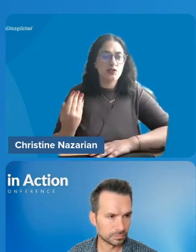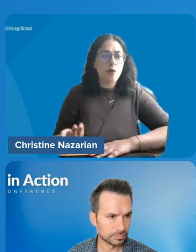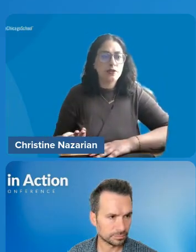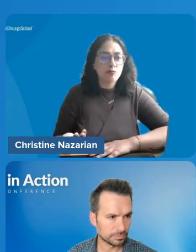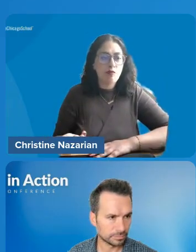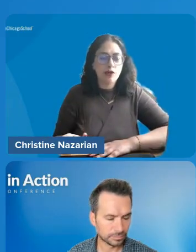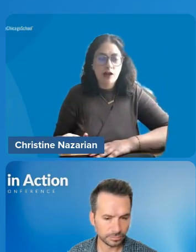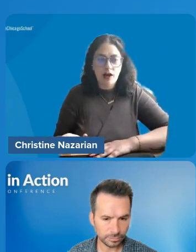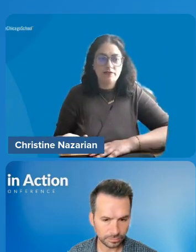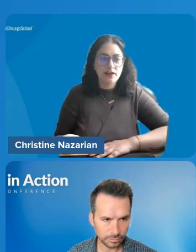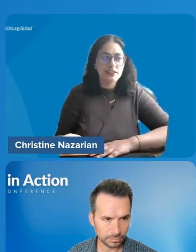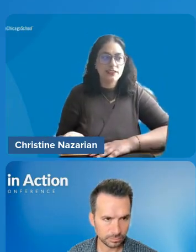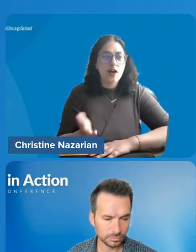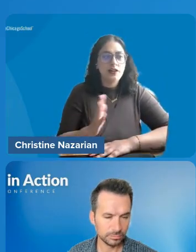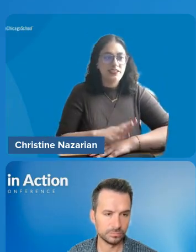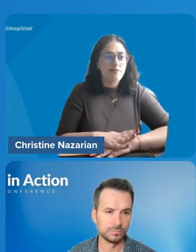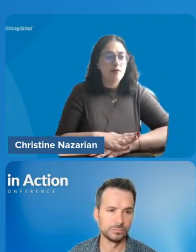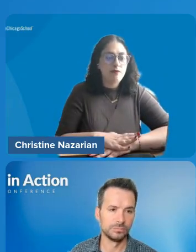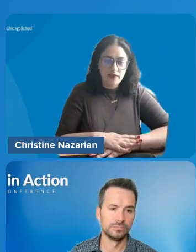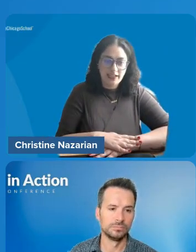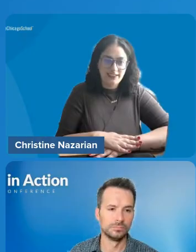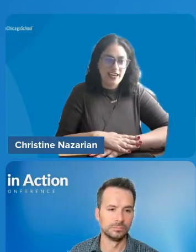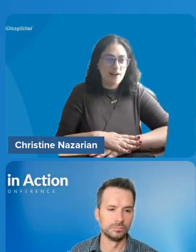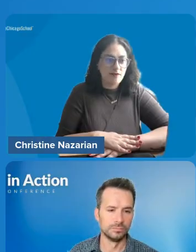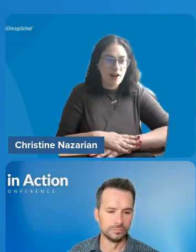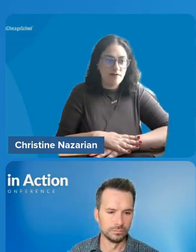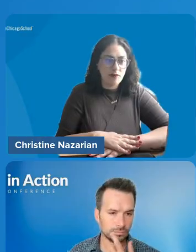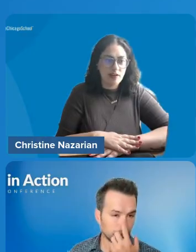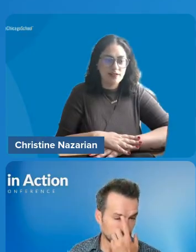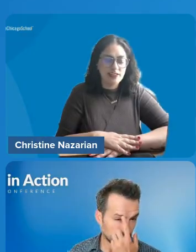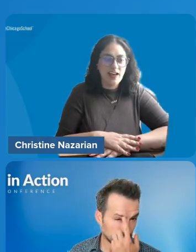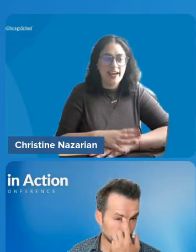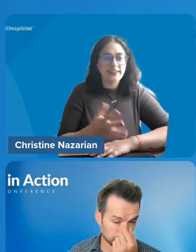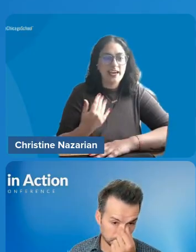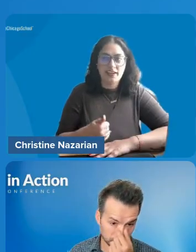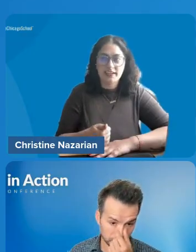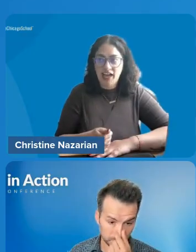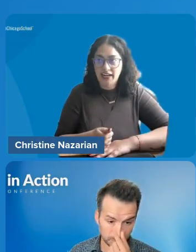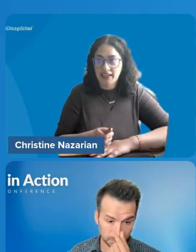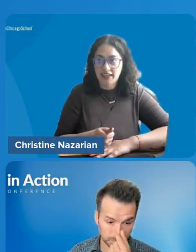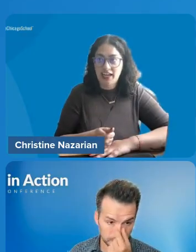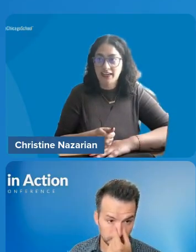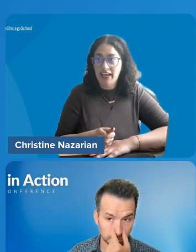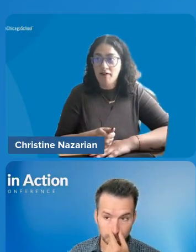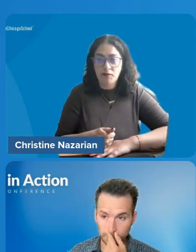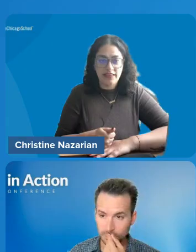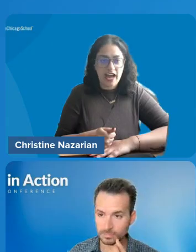so much more confidence before they sit in front of a real client and the anxiety that they could get with that.